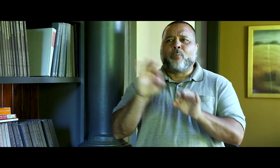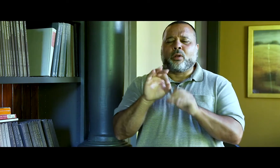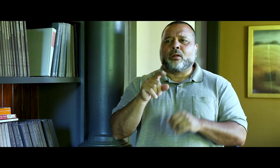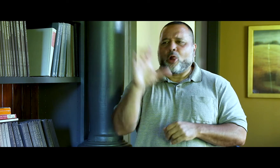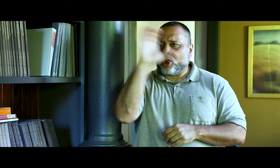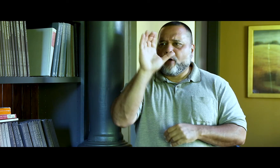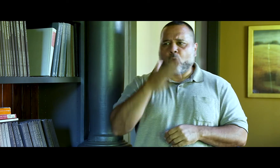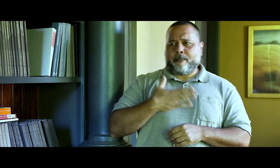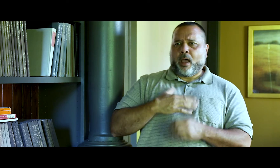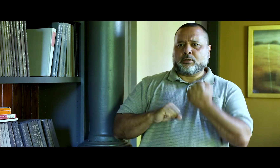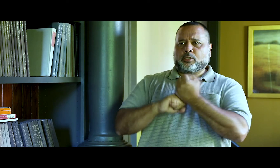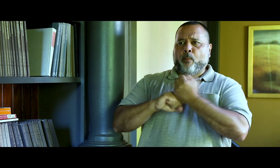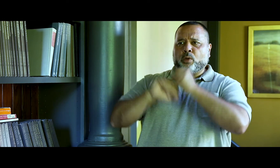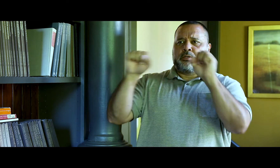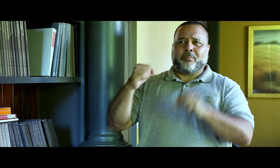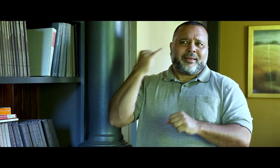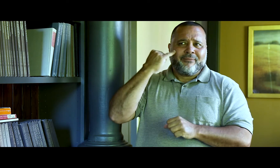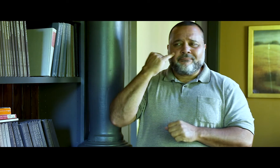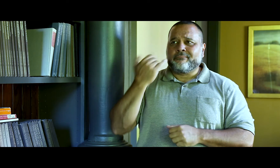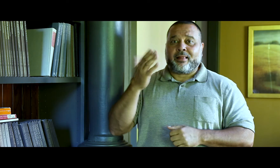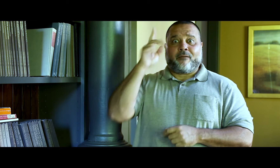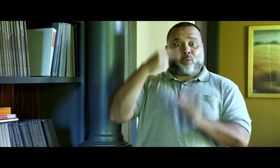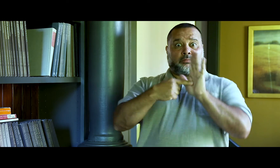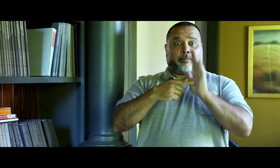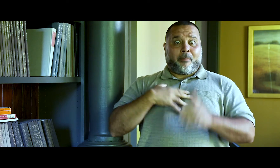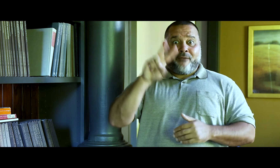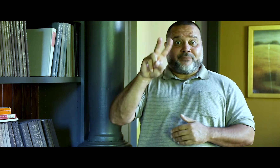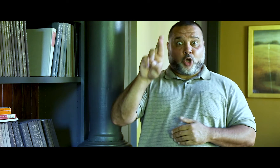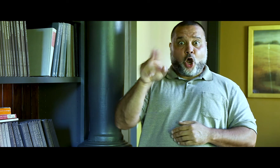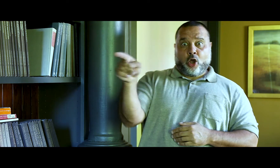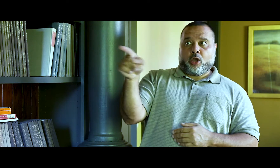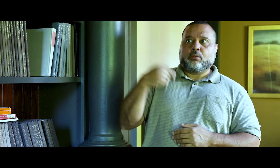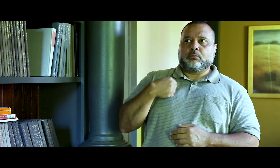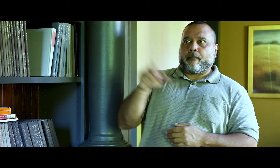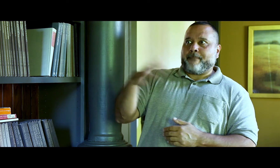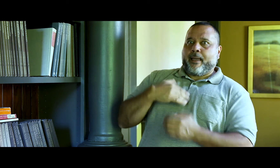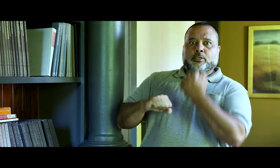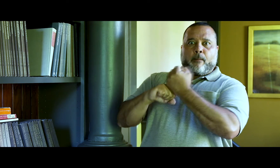I think it's important that people seek out their supports. For example, my VR counselor was a part of my support system.